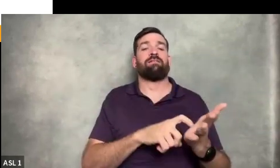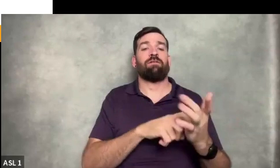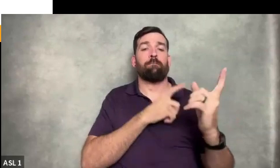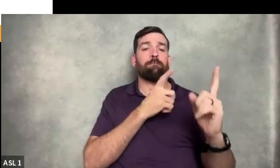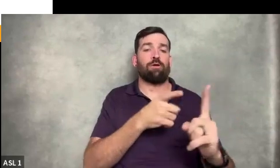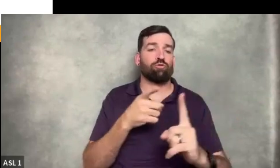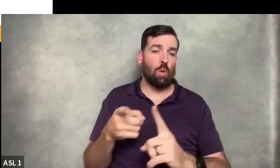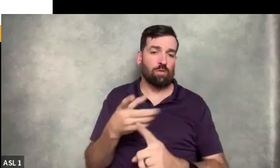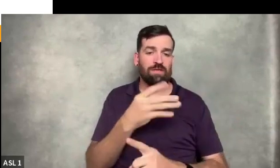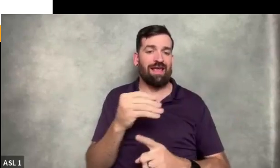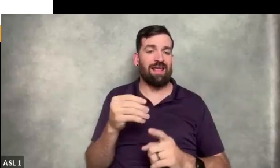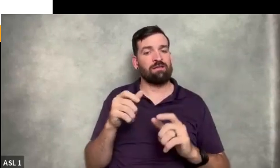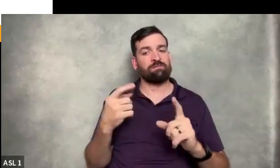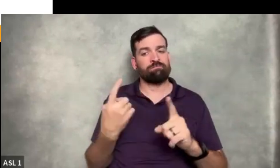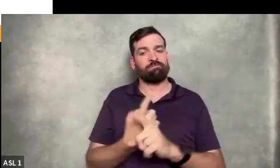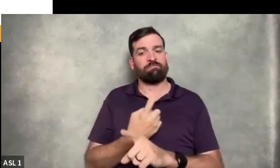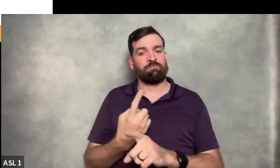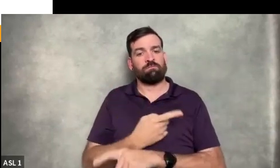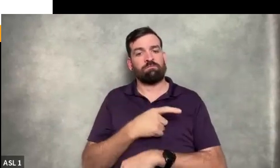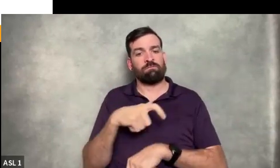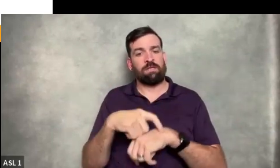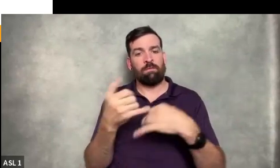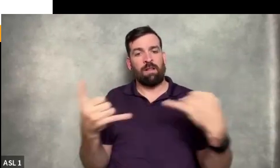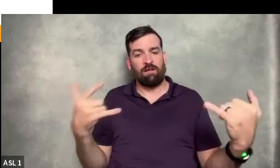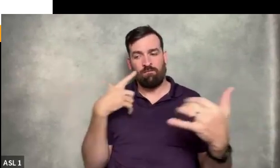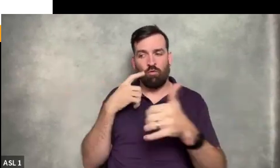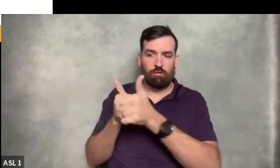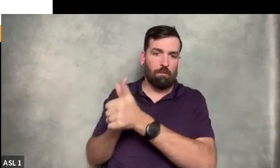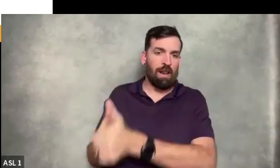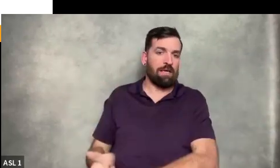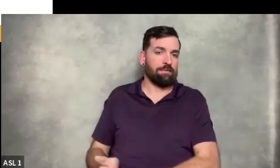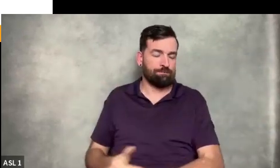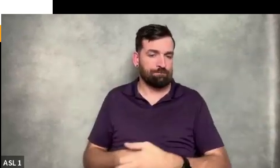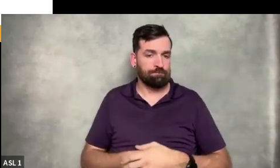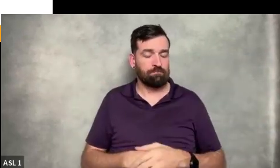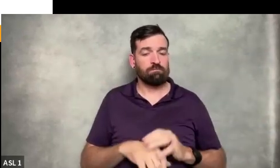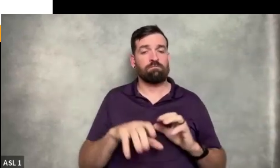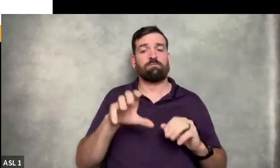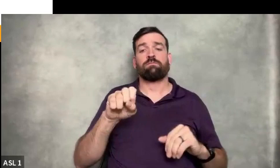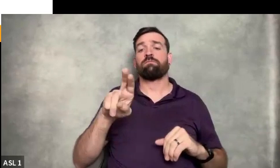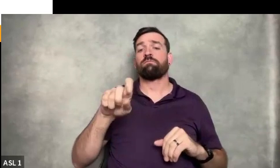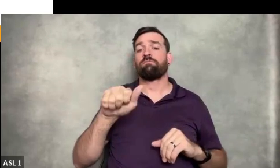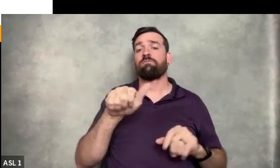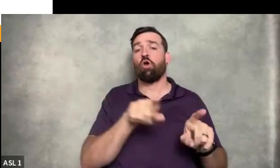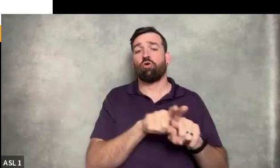a feasible timeline to come into compliance); and the SUA also must confirm in writing that